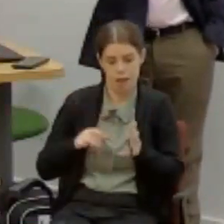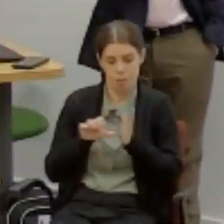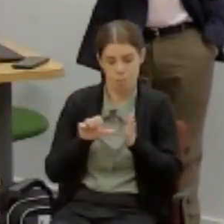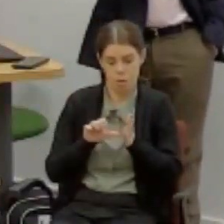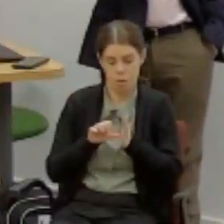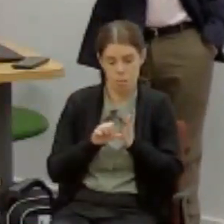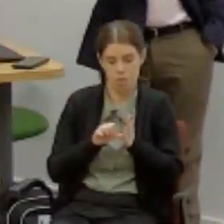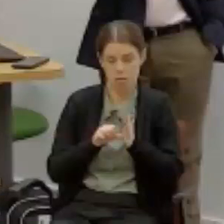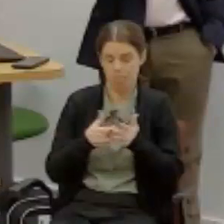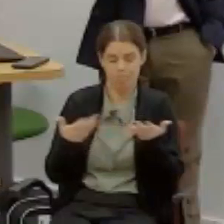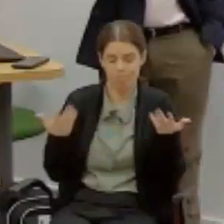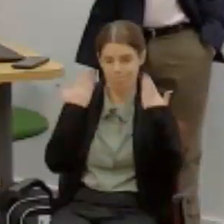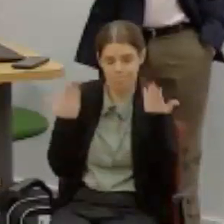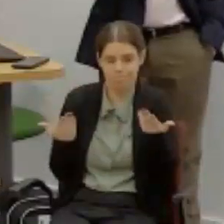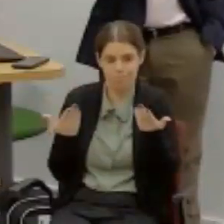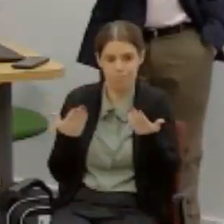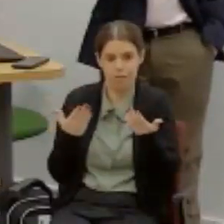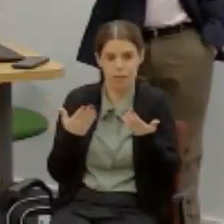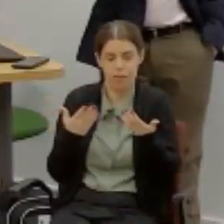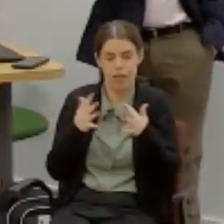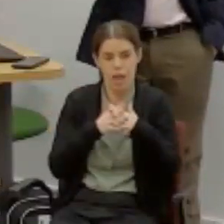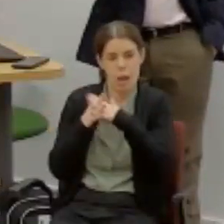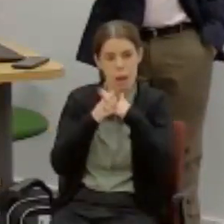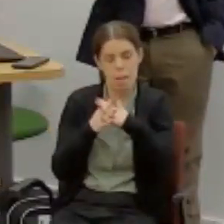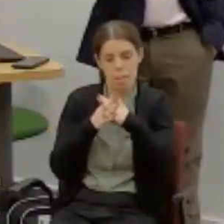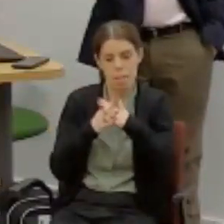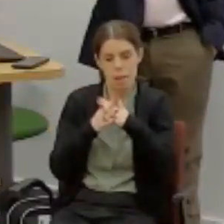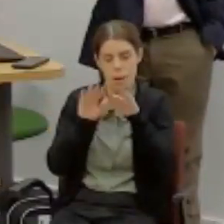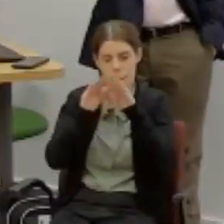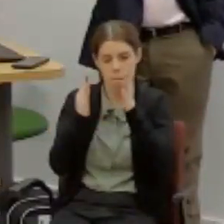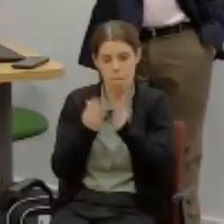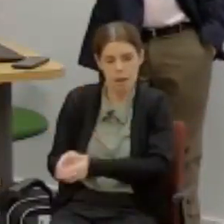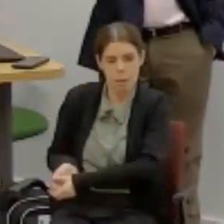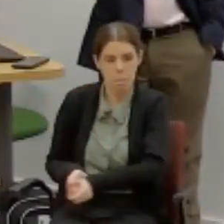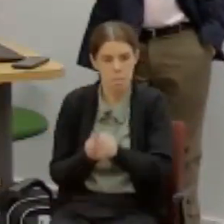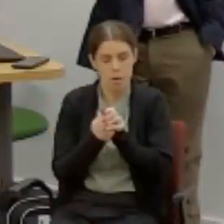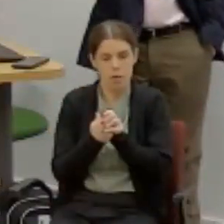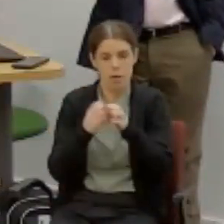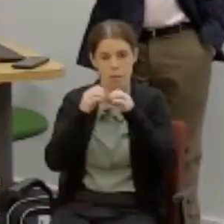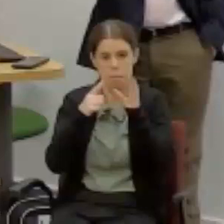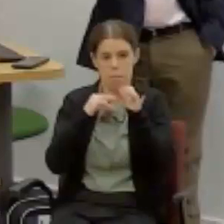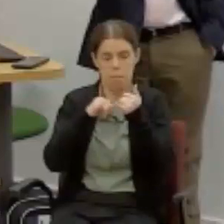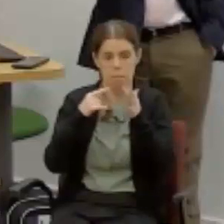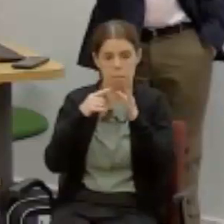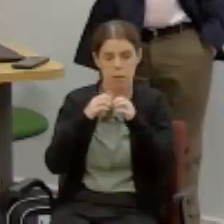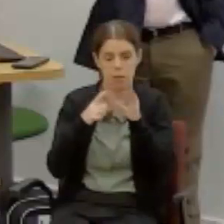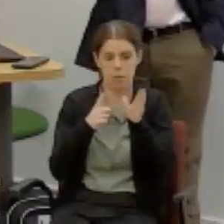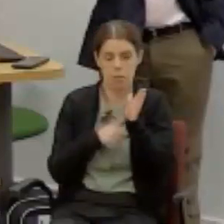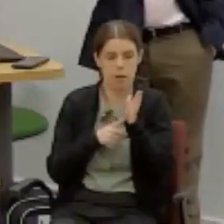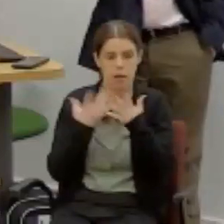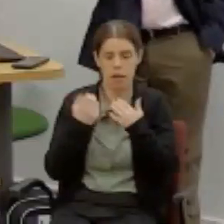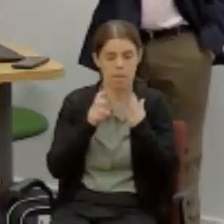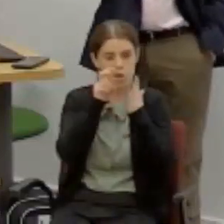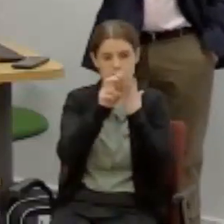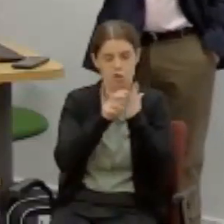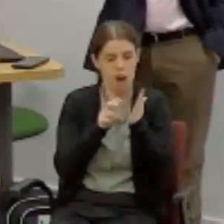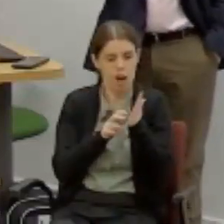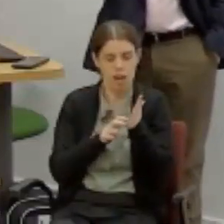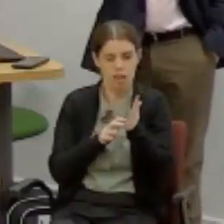The baseball athletes have no recorded increased risk of